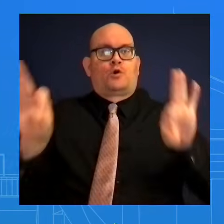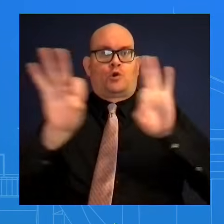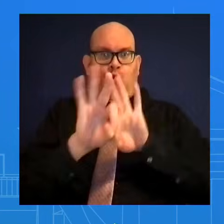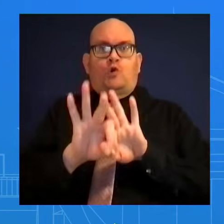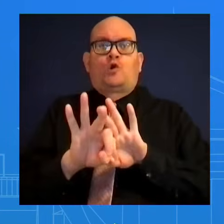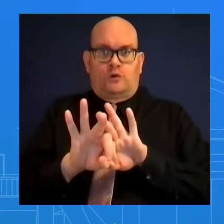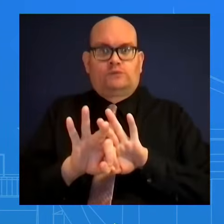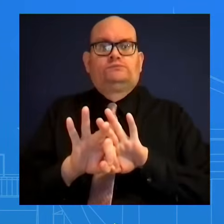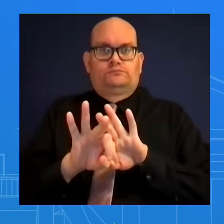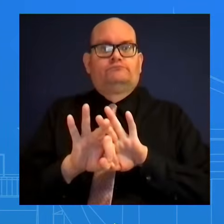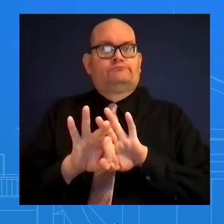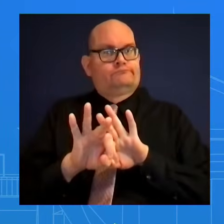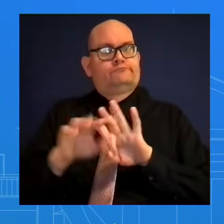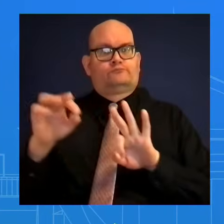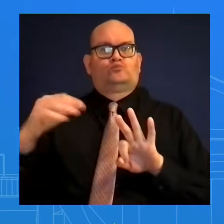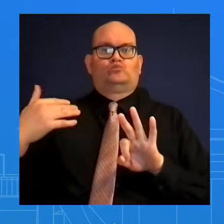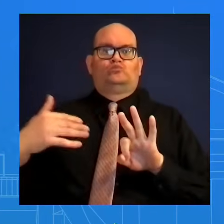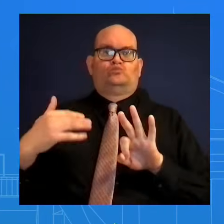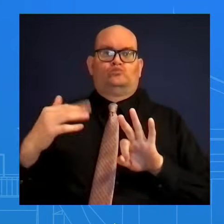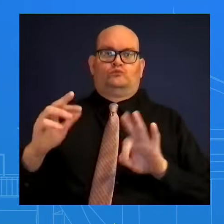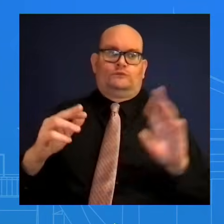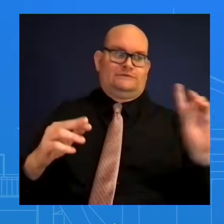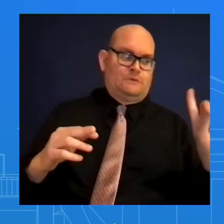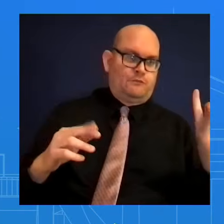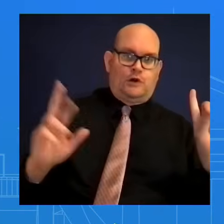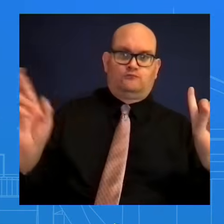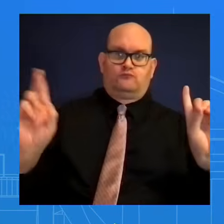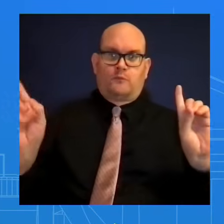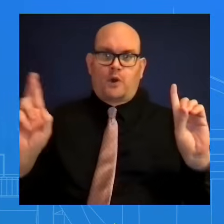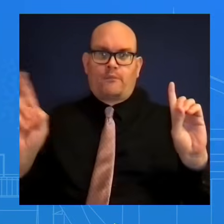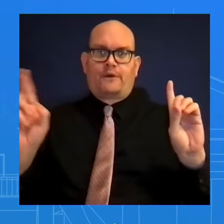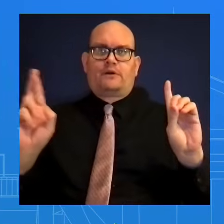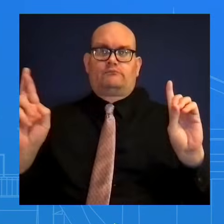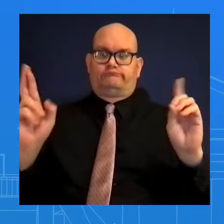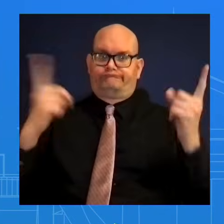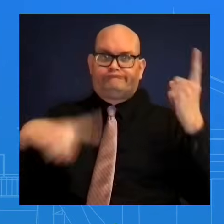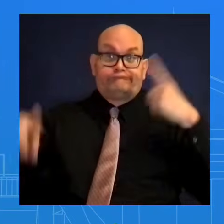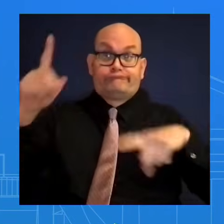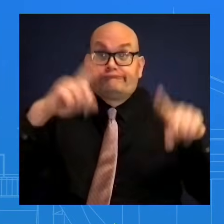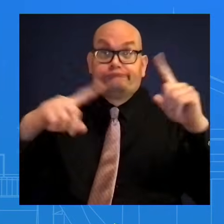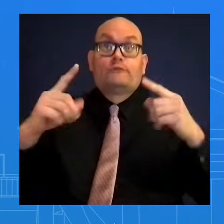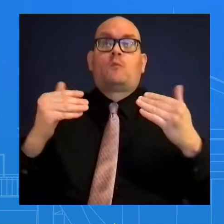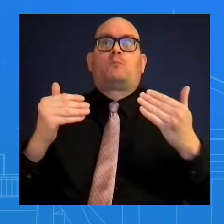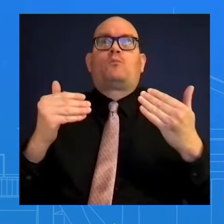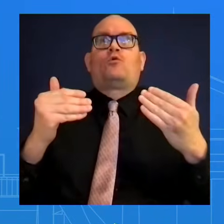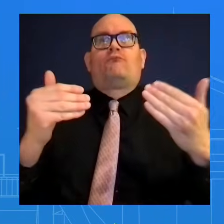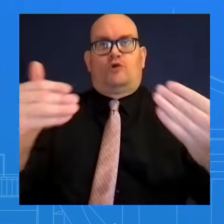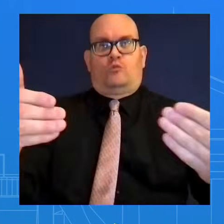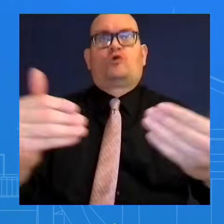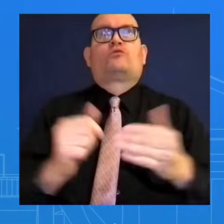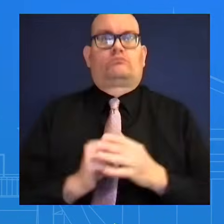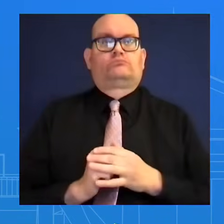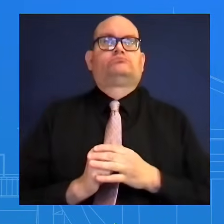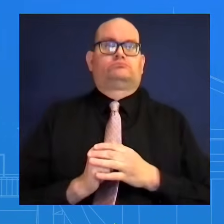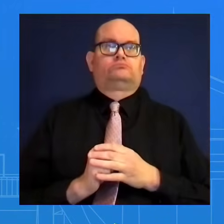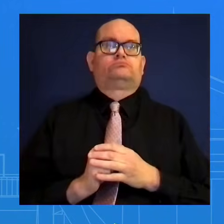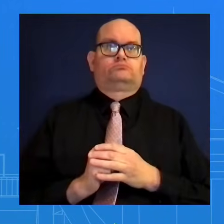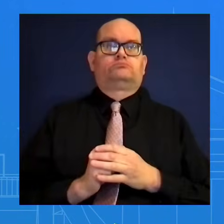commonsense piece of legislation moves forward. We think it's important for the American people. We think it's important to get this done as soon as possible,